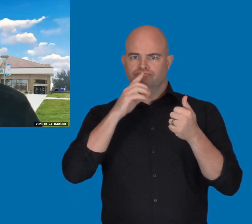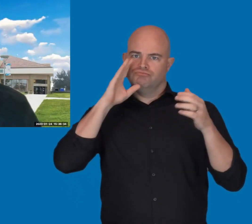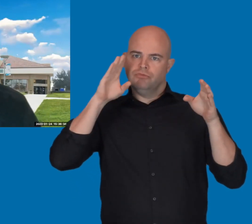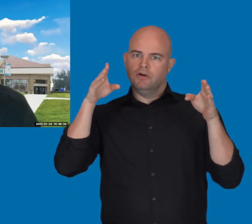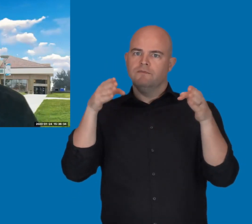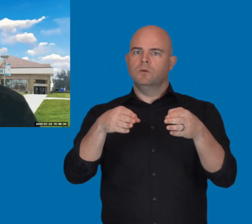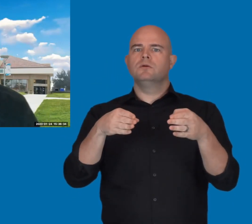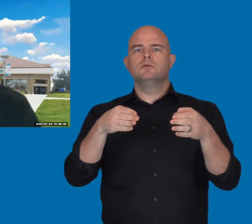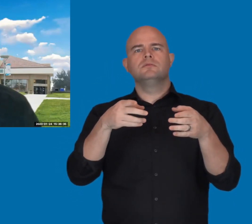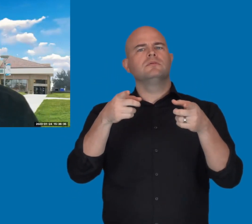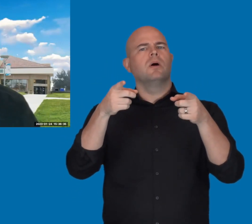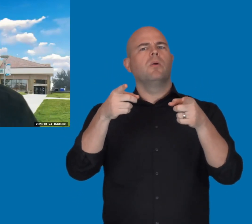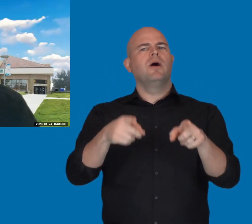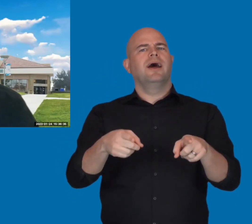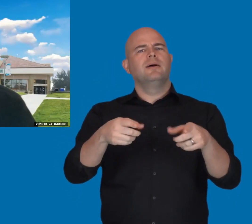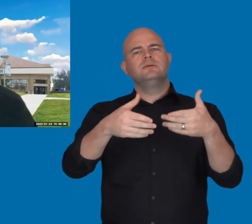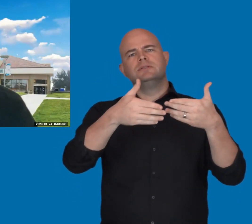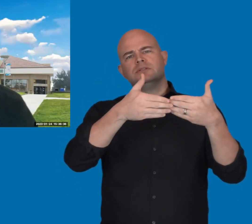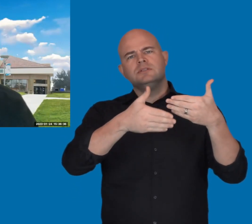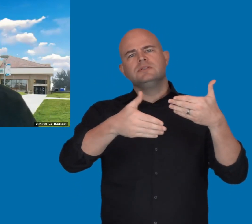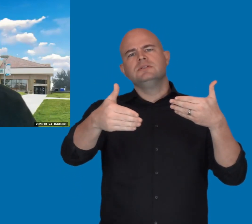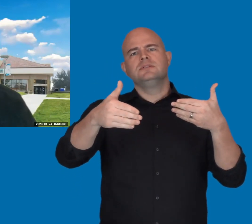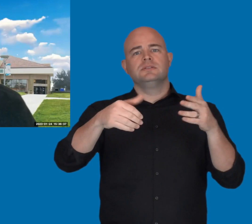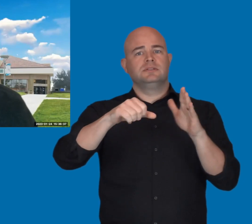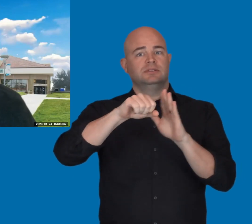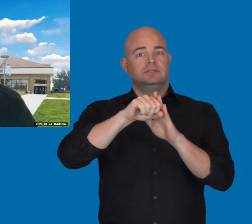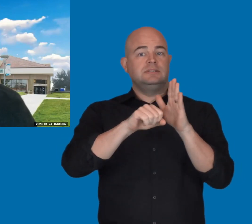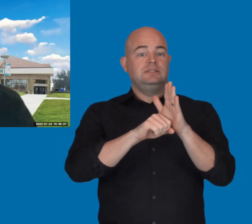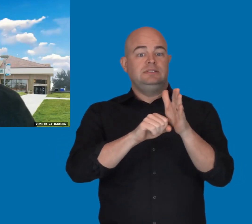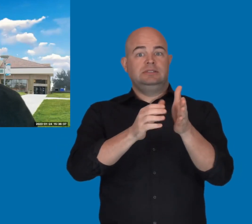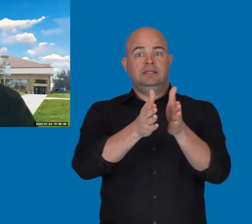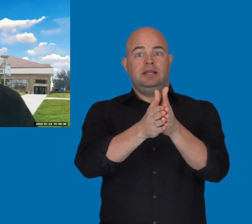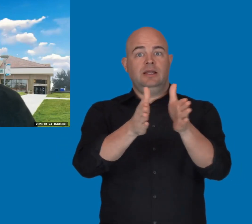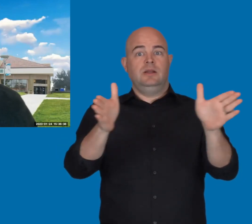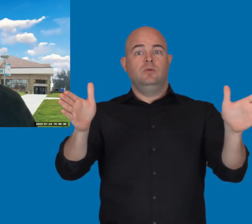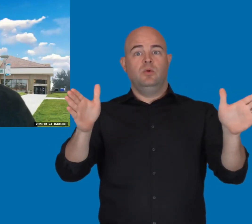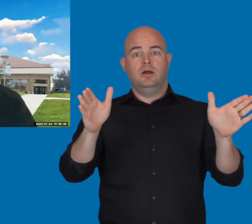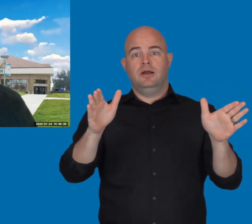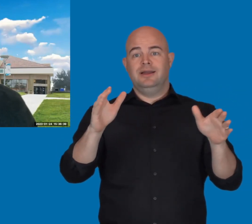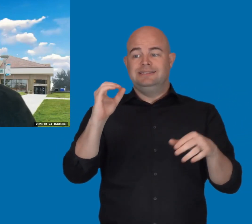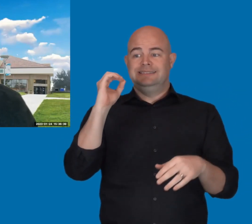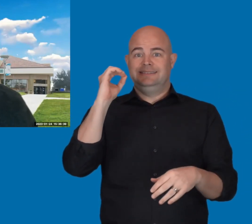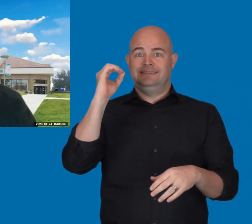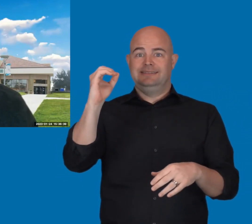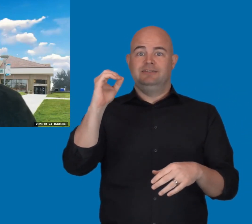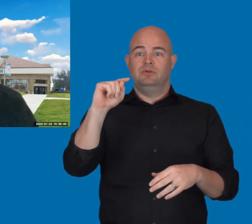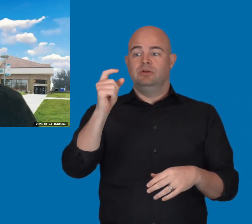All right, I think I have one question that came directly to me. How often do you offer the Ability Ally Training?